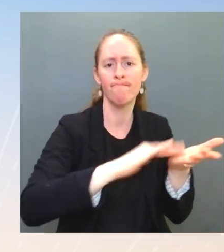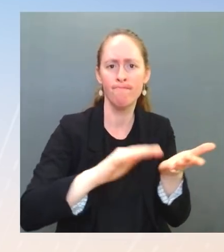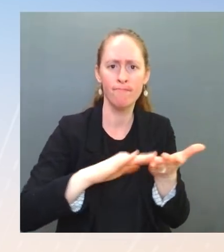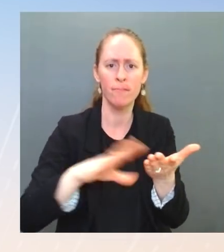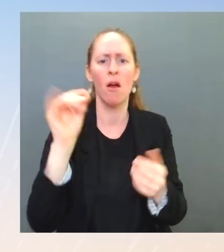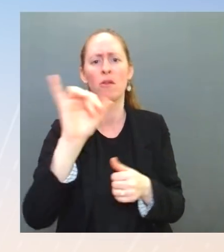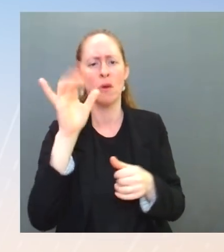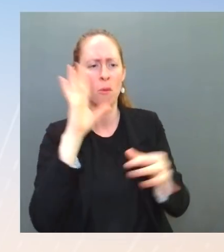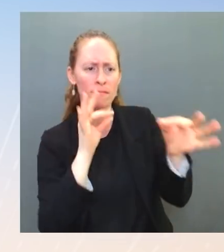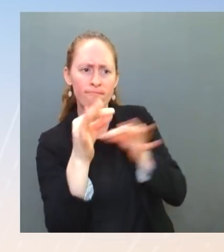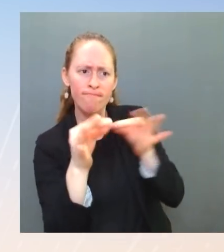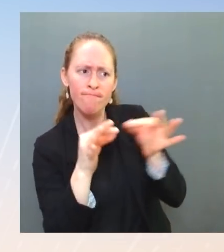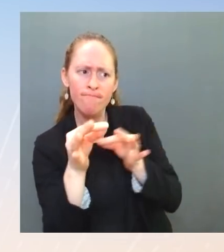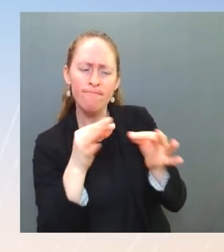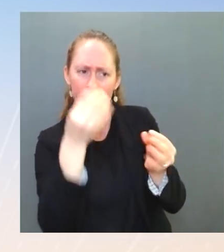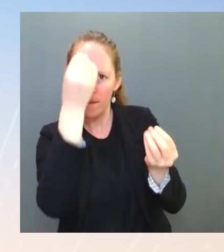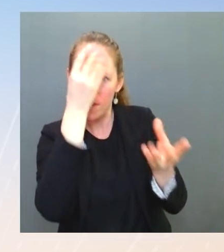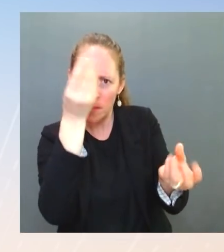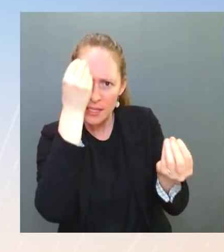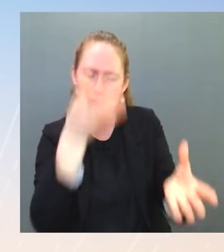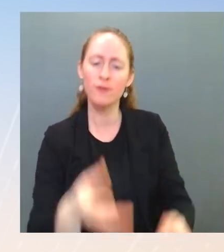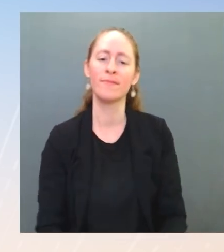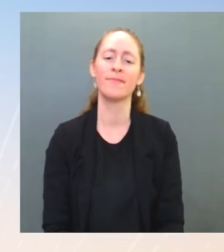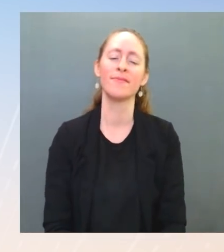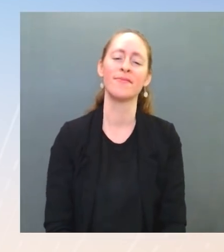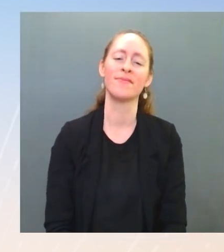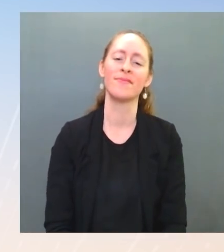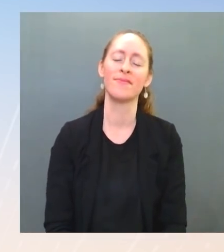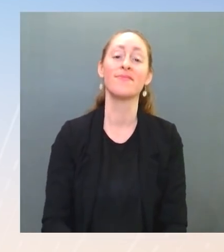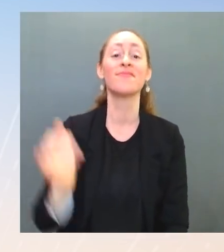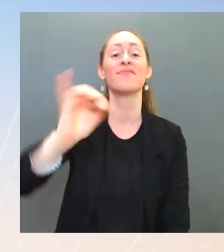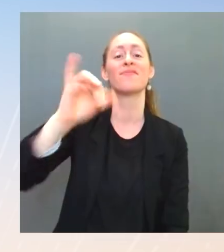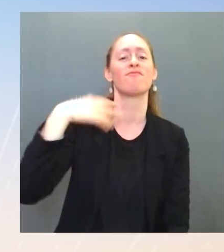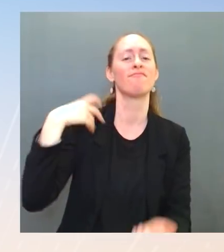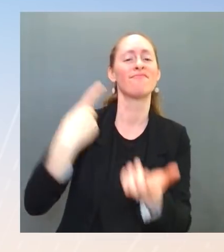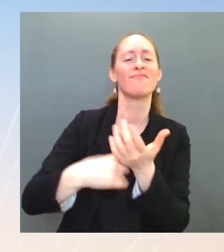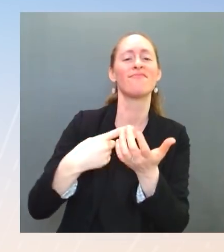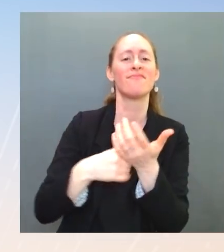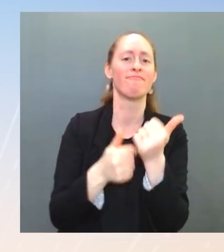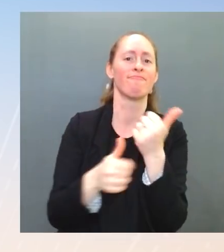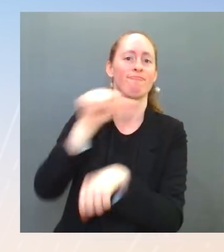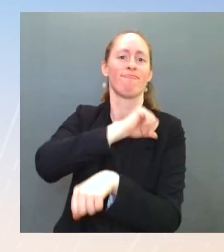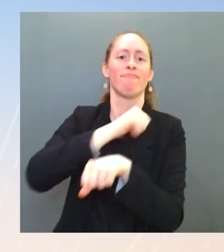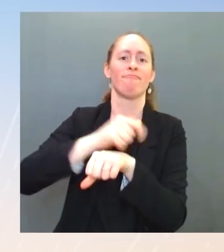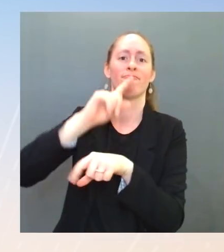to affordable quality healthcare coverage. Also wanted to note that today our administration